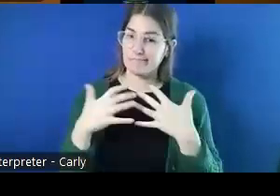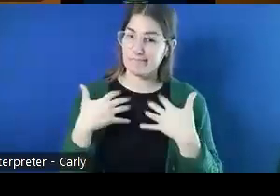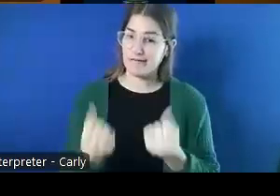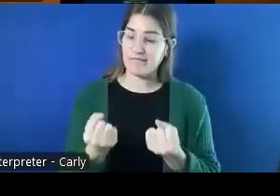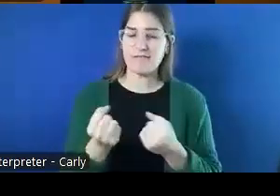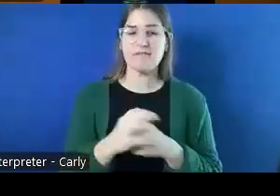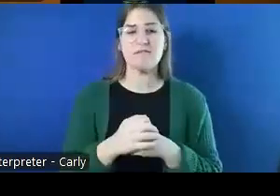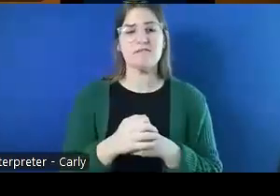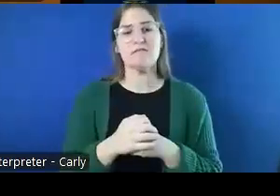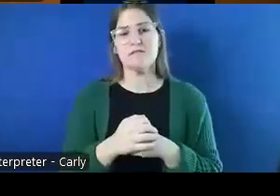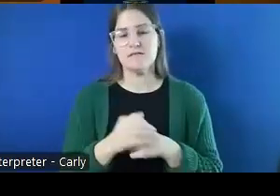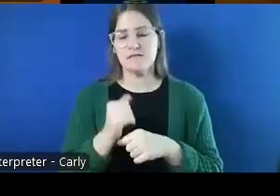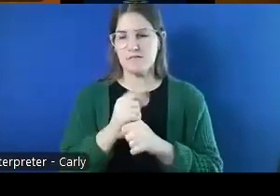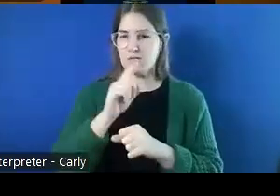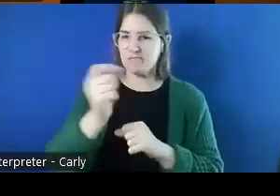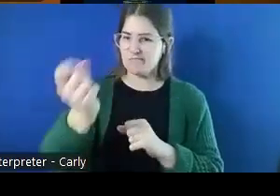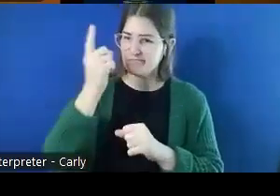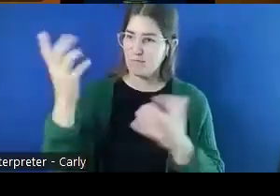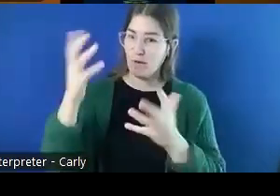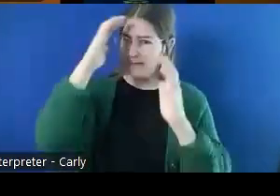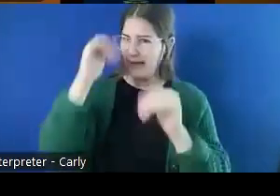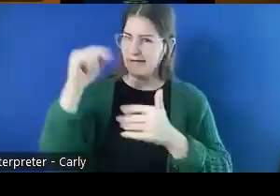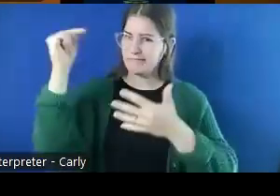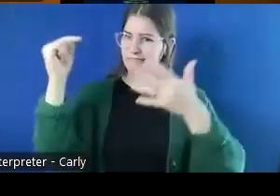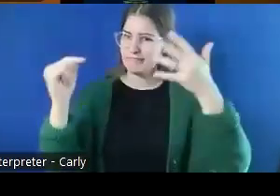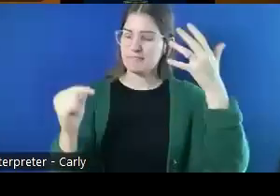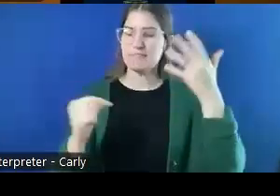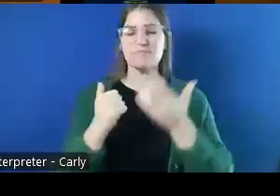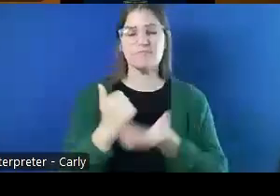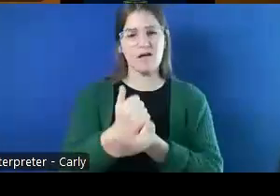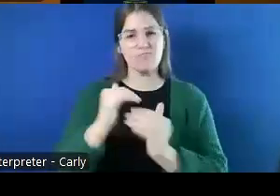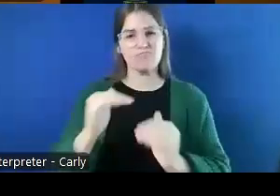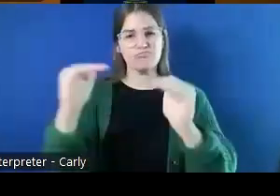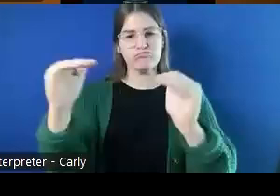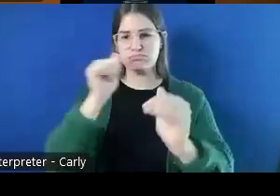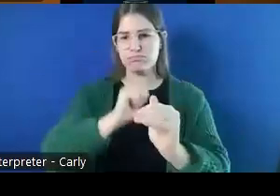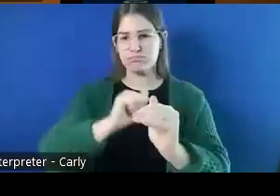to just understand what to expect essentially which can promote their coping um and and this